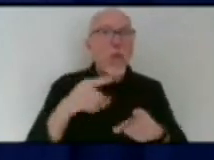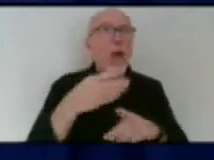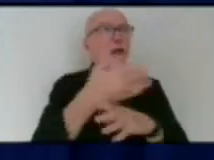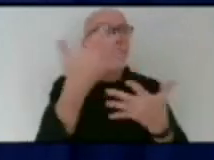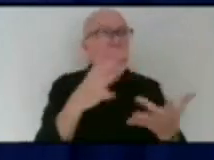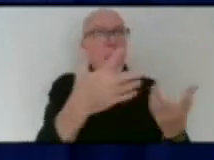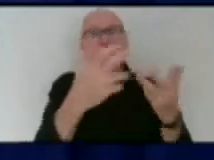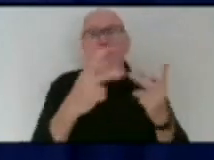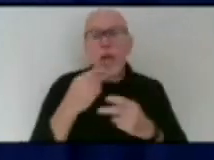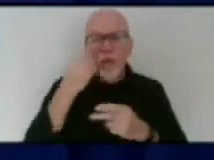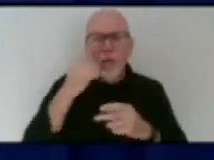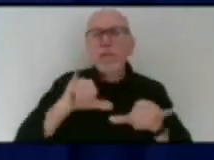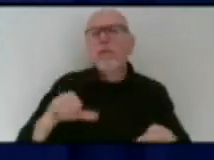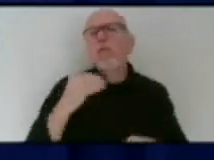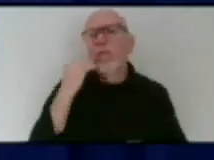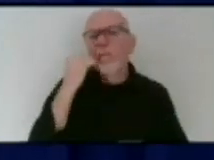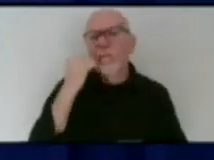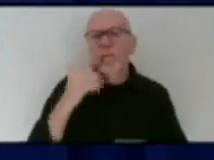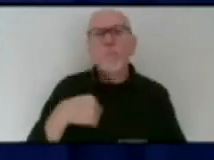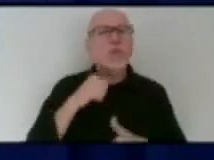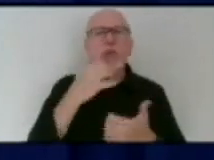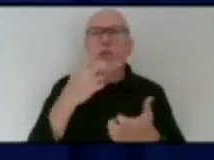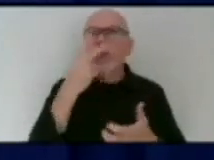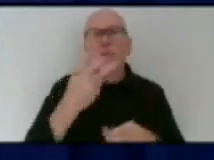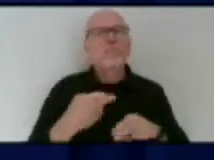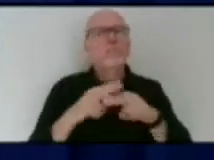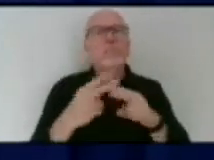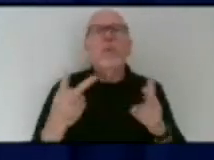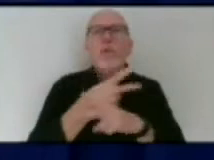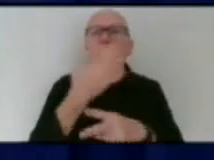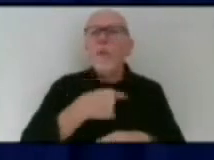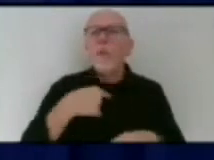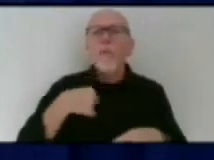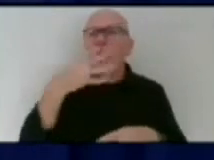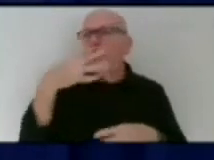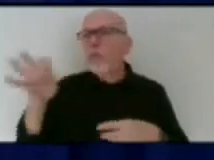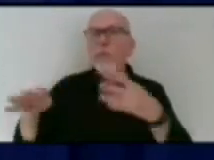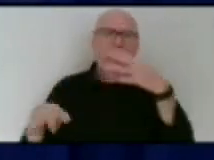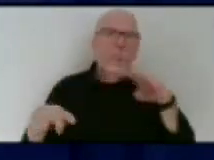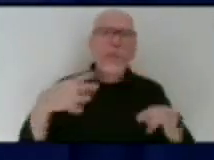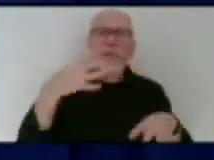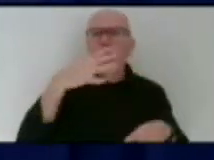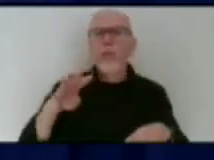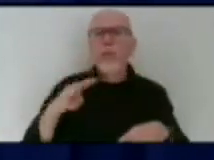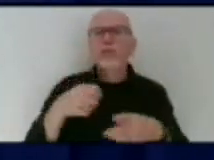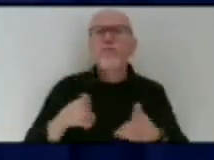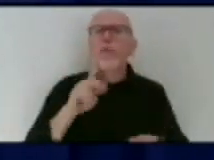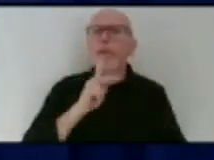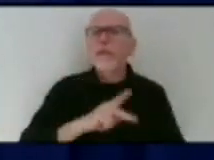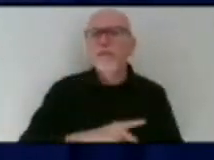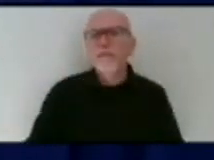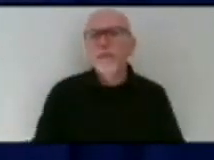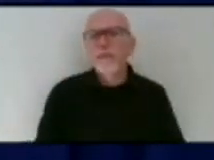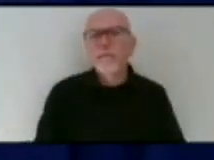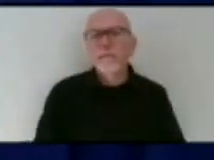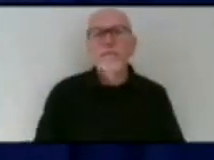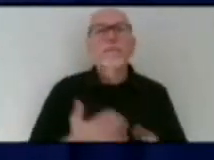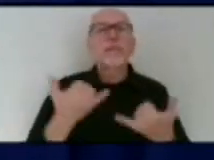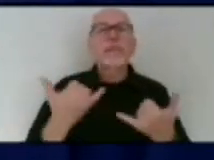We don't want to see this surge get worse because we ignored all of our precautions over Thanksgiving, and now I'm happy to turn it over to Dr Weaver